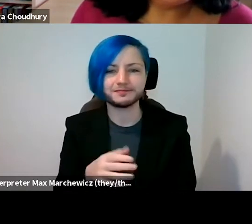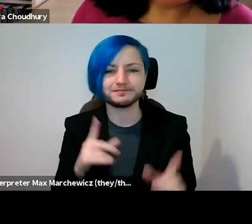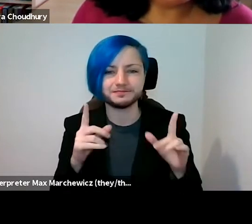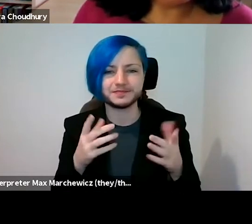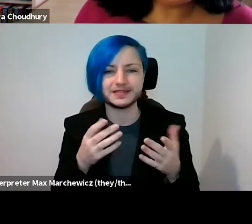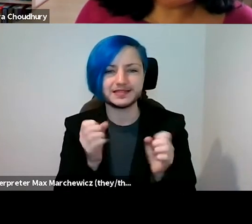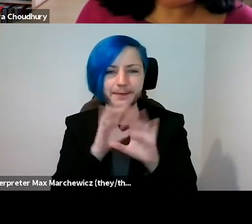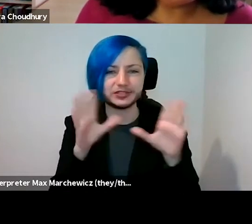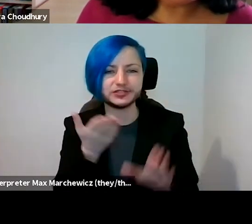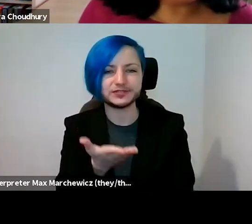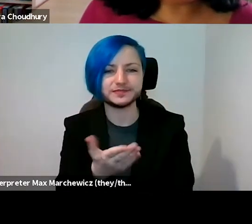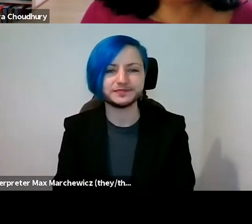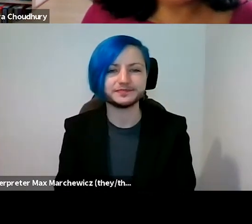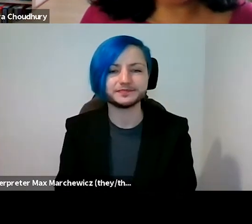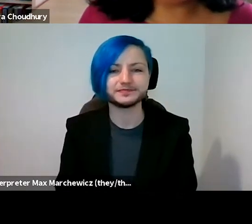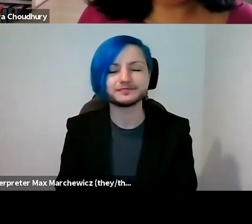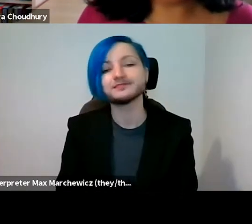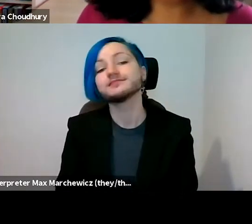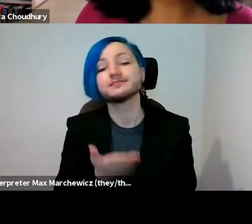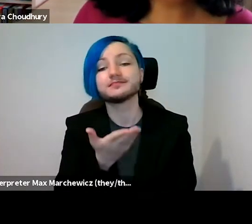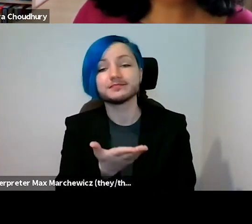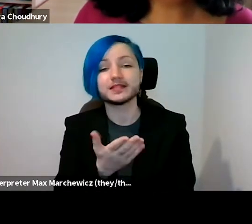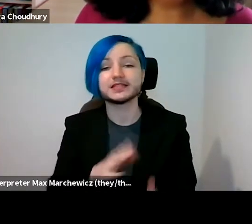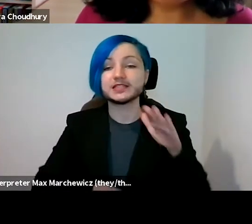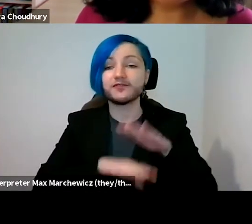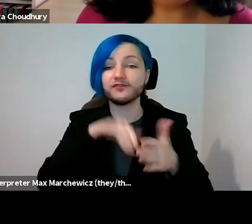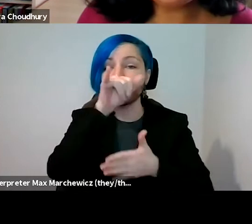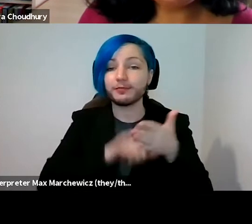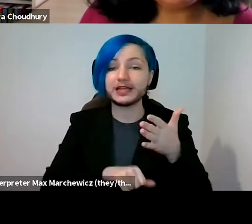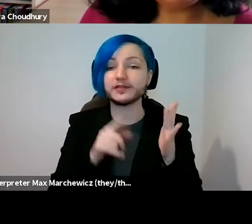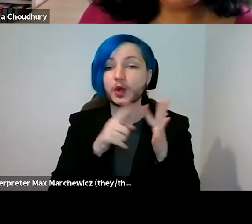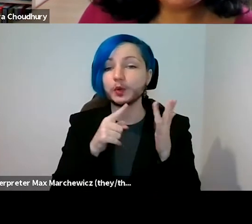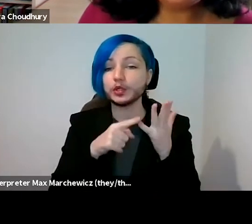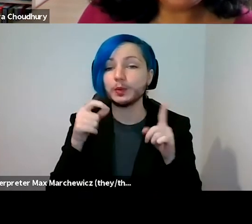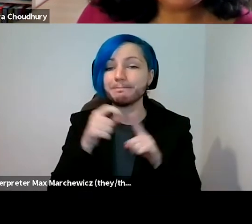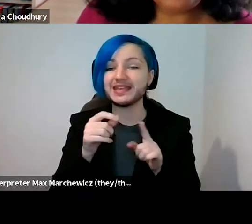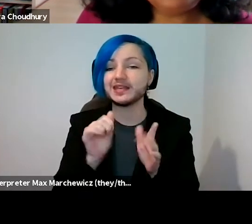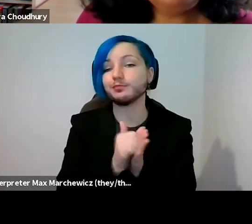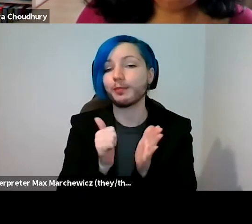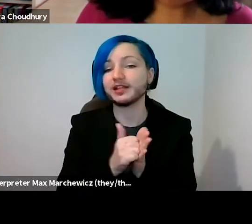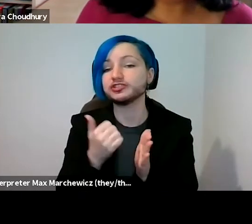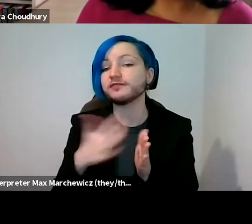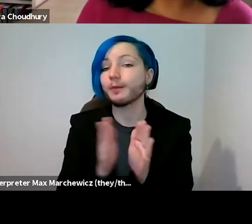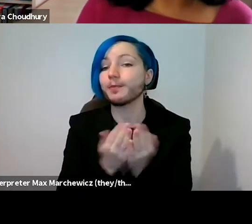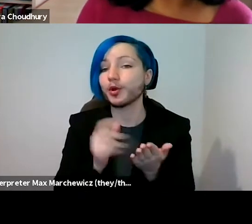lovely one. This, in fact, makes a full page in the OUP edition of the novel, so it's an important one,